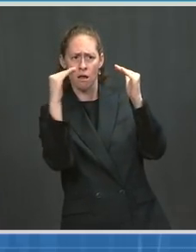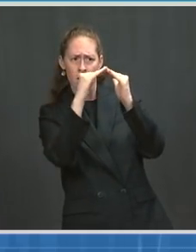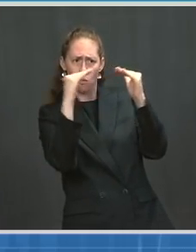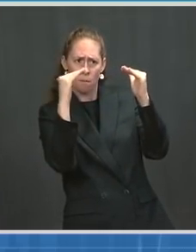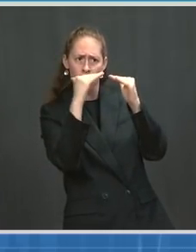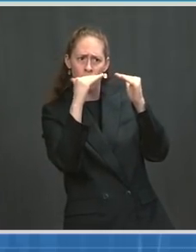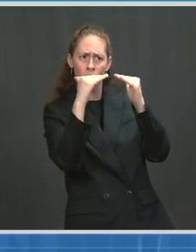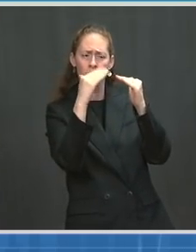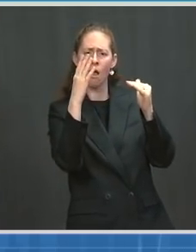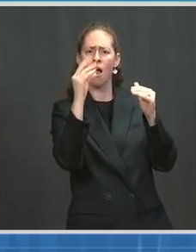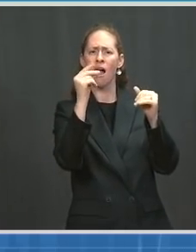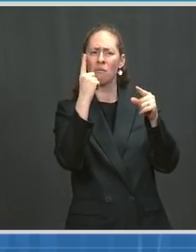Moderator: Maureen Groppe, USA Today.